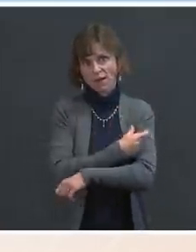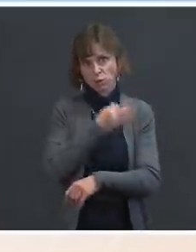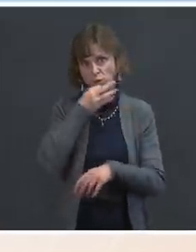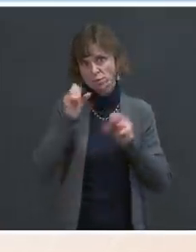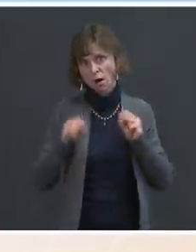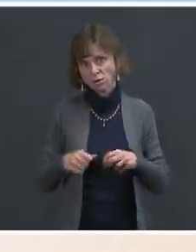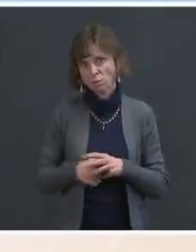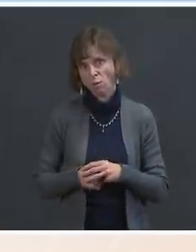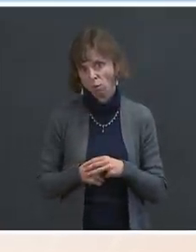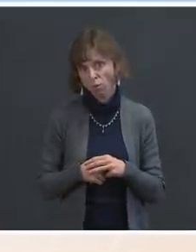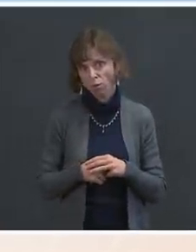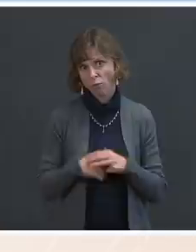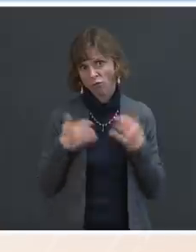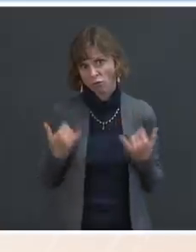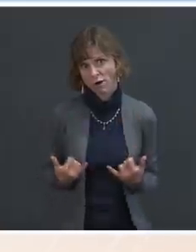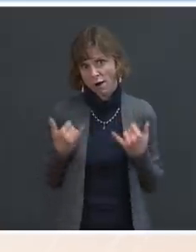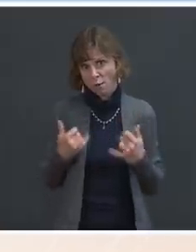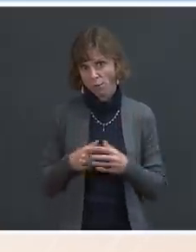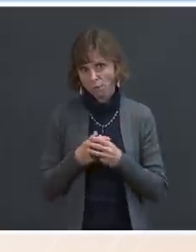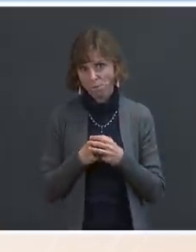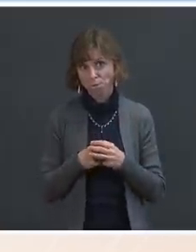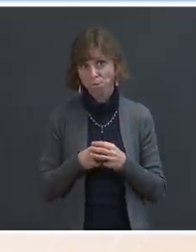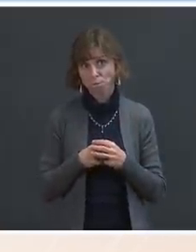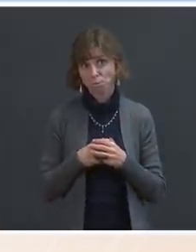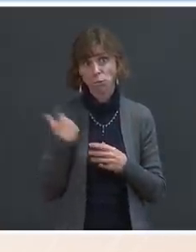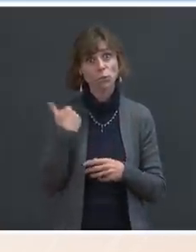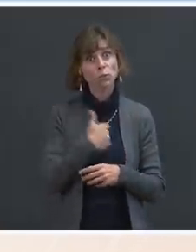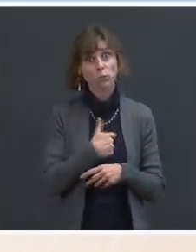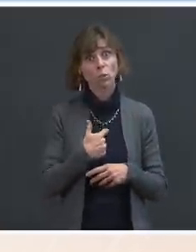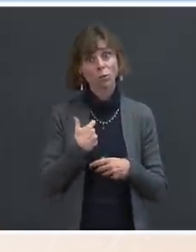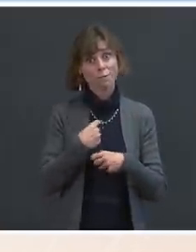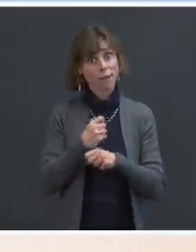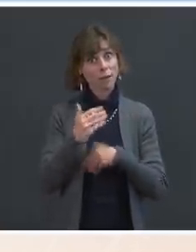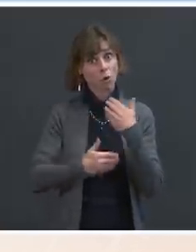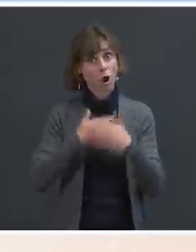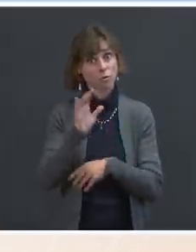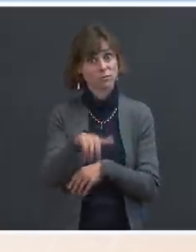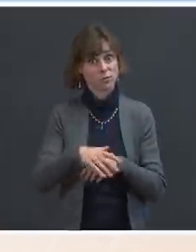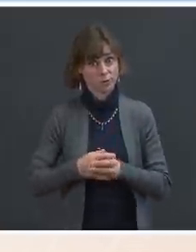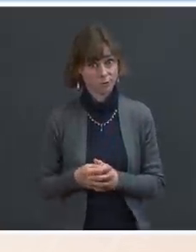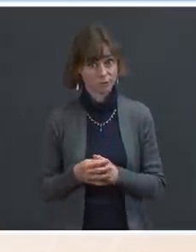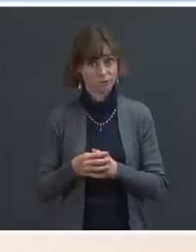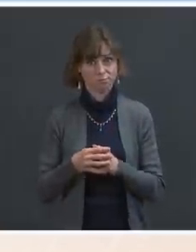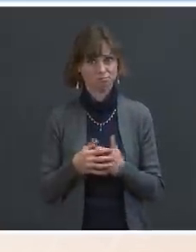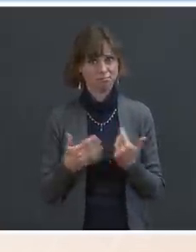in this period of time. And we've obviously made a great deal of progress on that front. I don't have anything more to preview for you